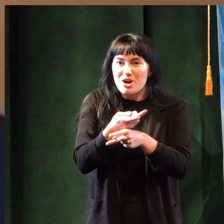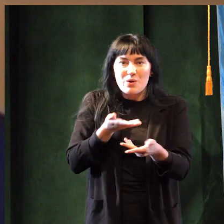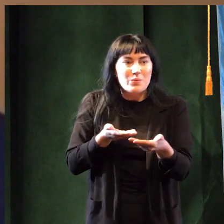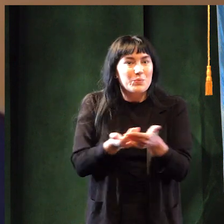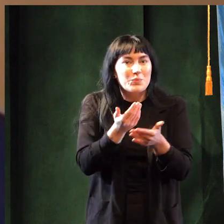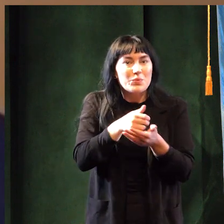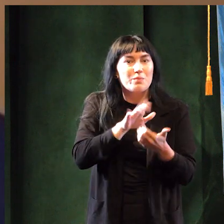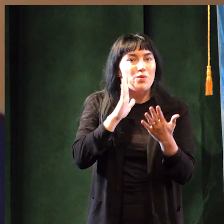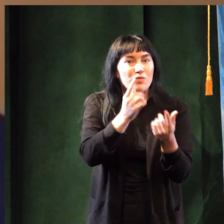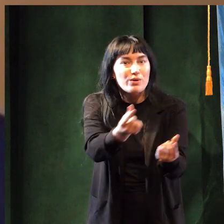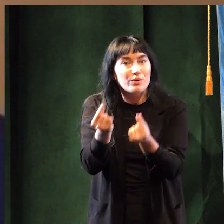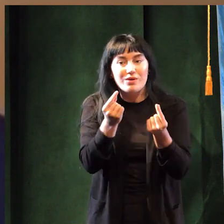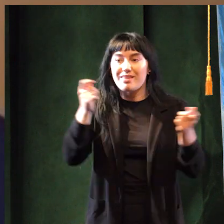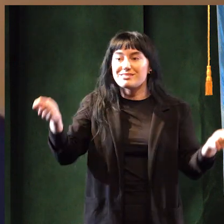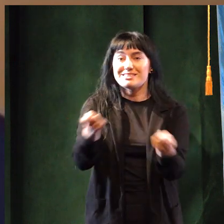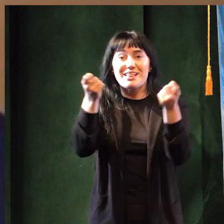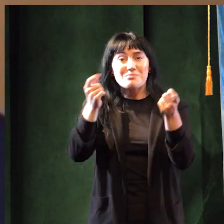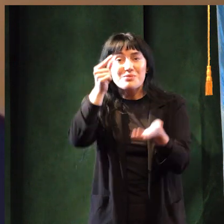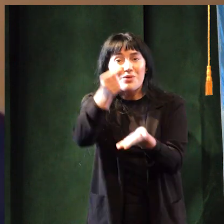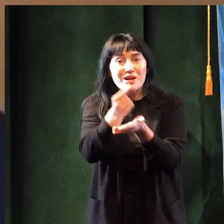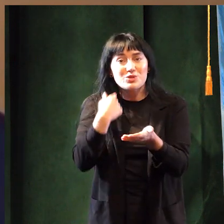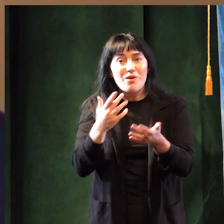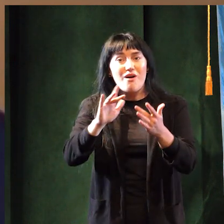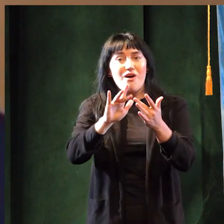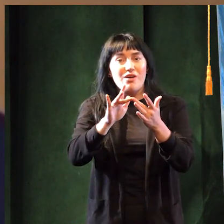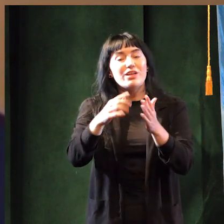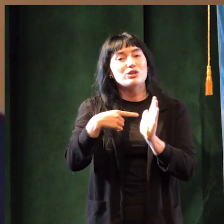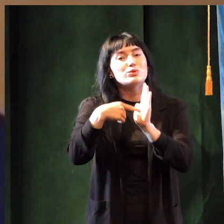like celebrating this graduation virtually just goes to show you that New